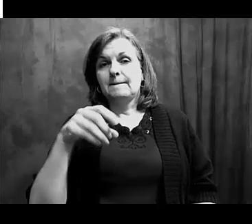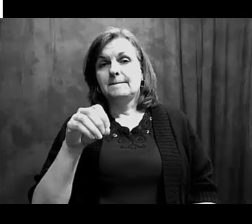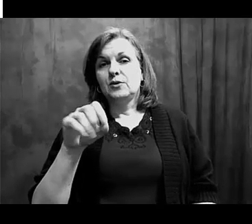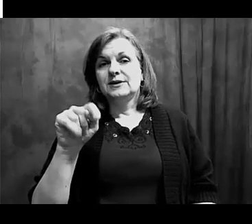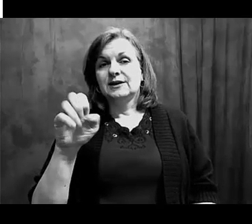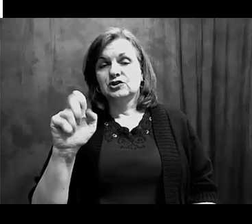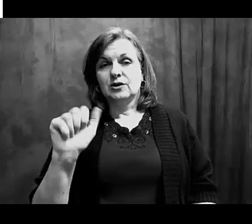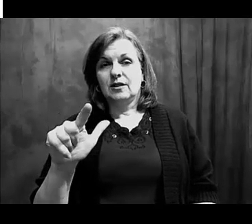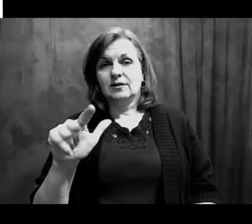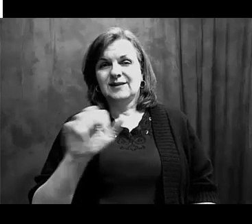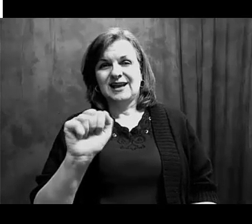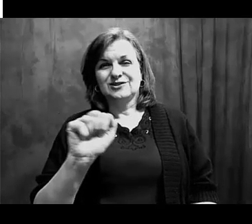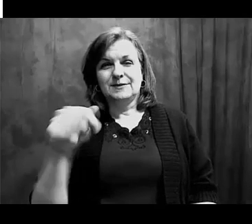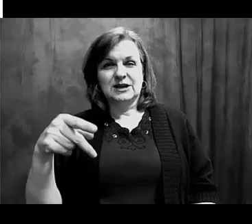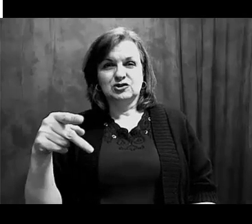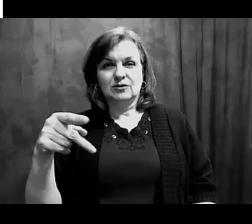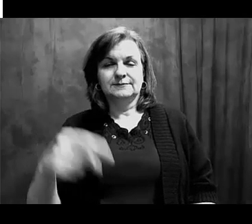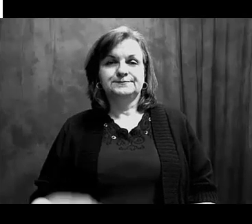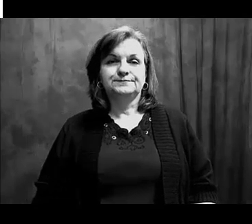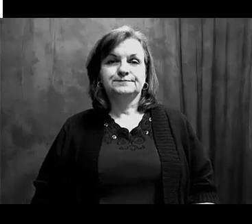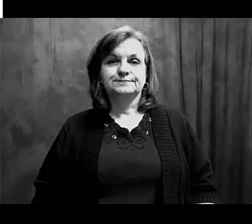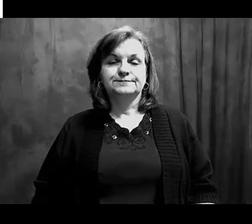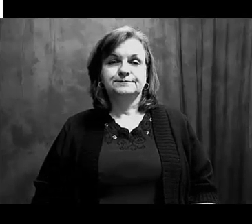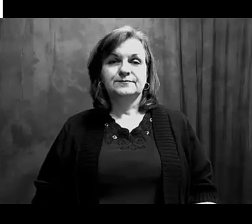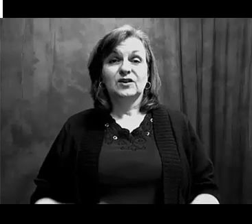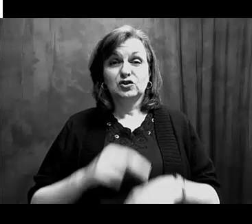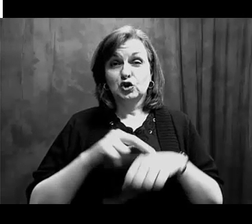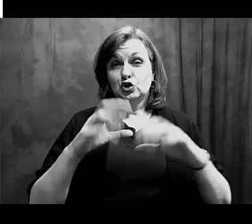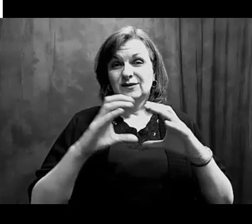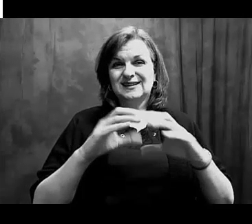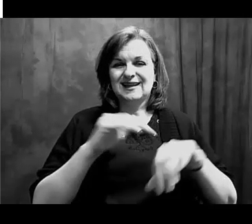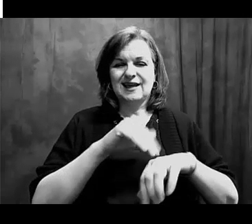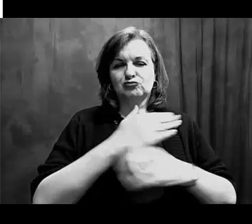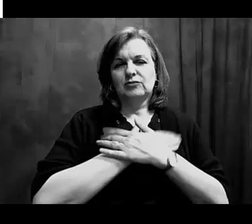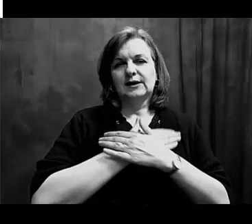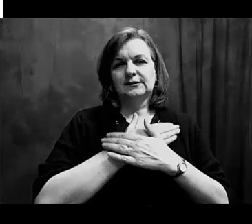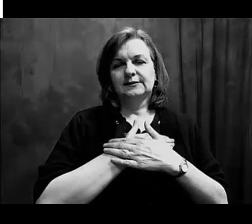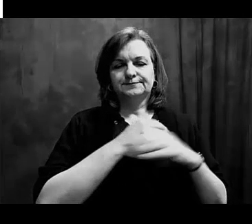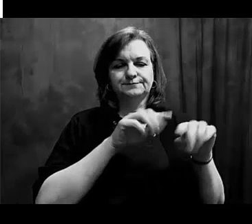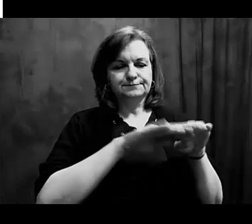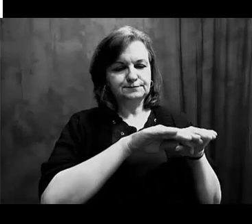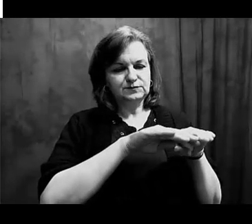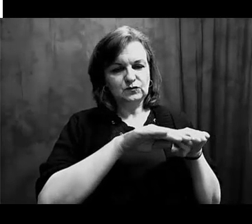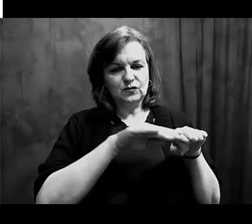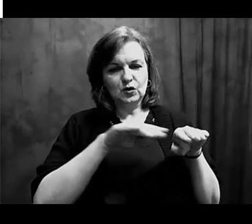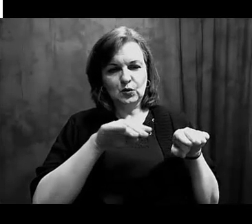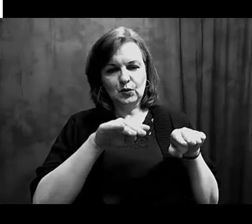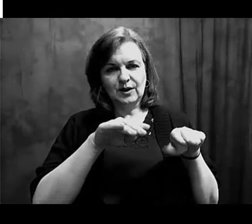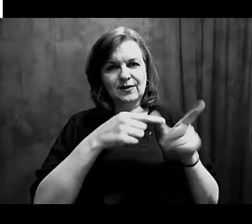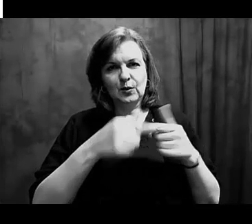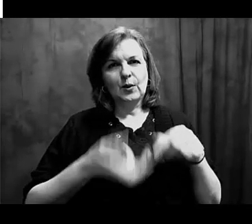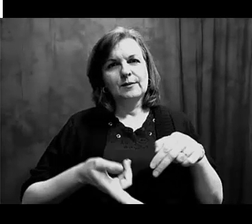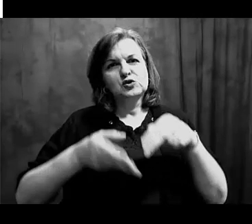so we're gonna go from that rest that basic state to some maximum level